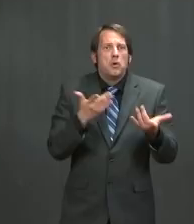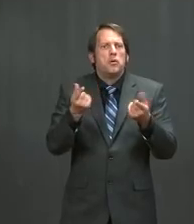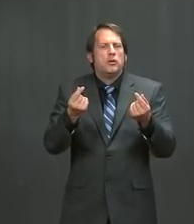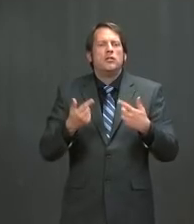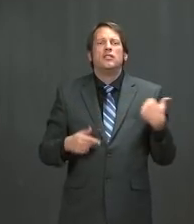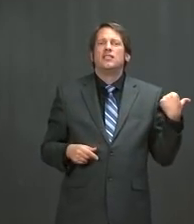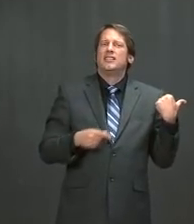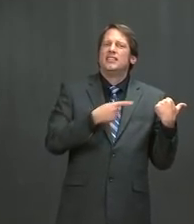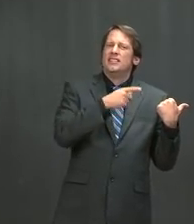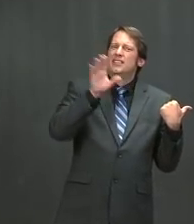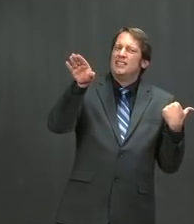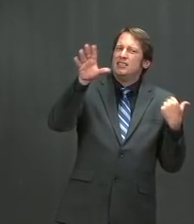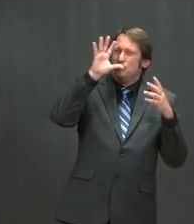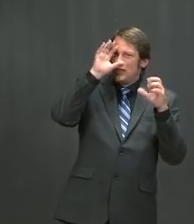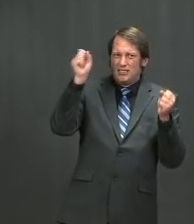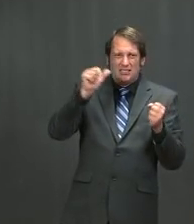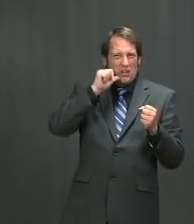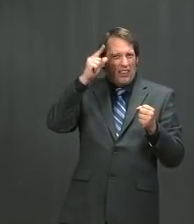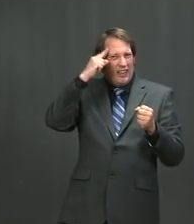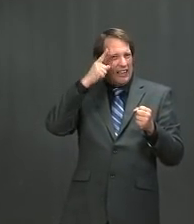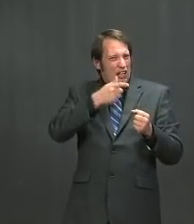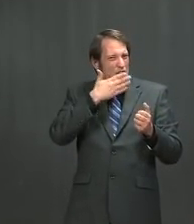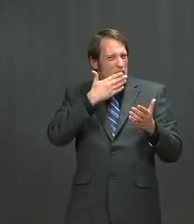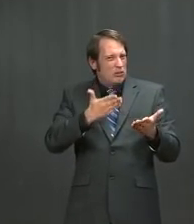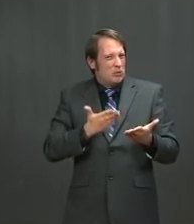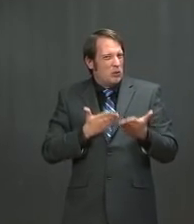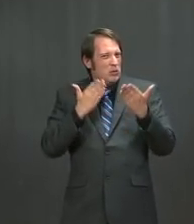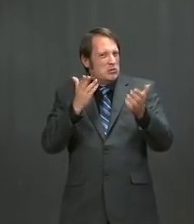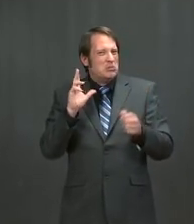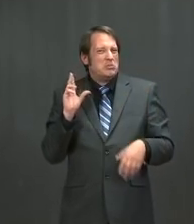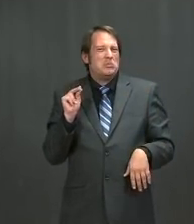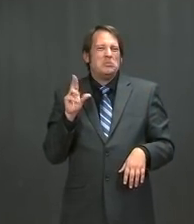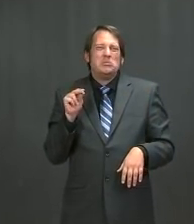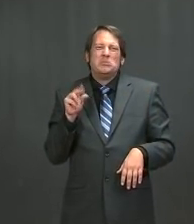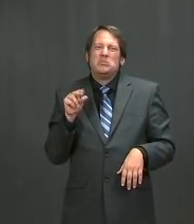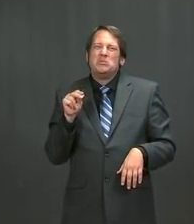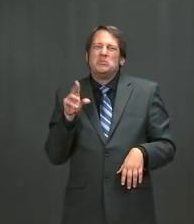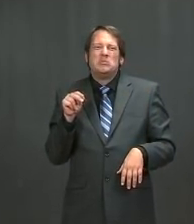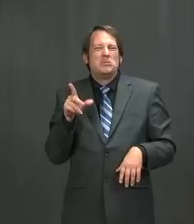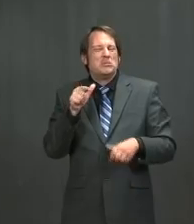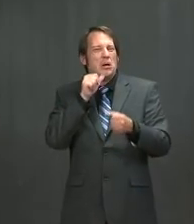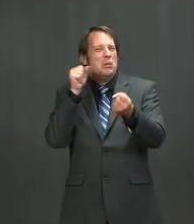he was outspoken against the $50,000 threshold. So where does he stand on that at this point?